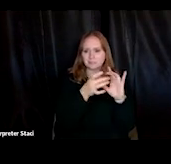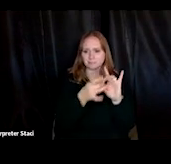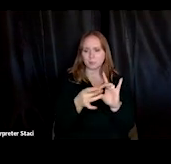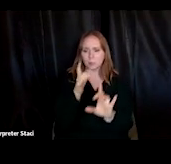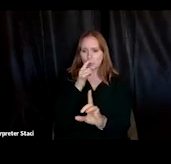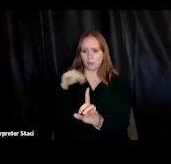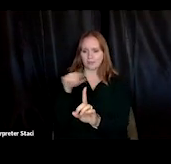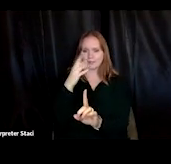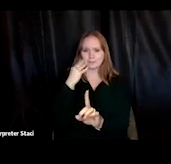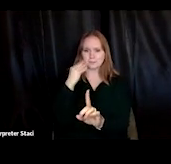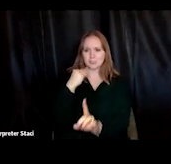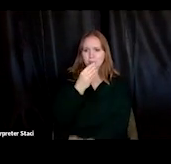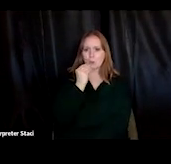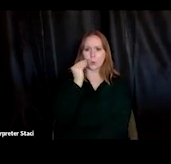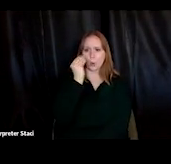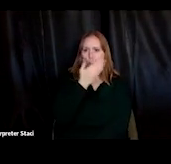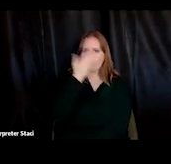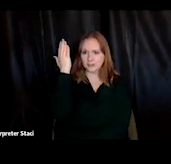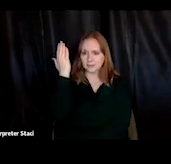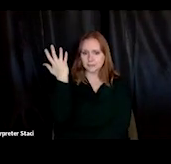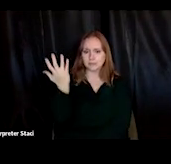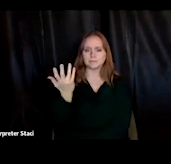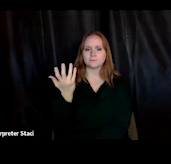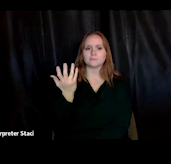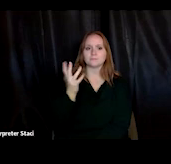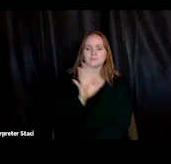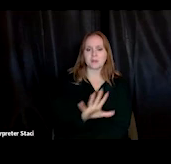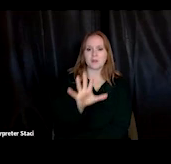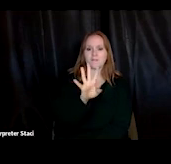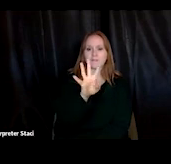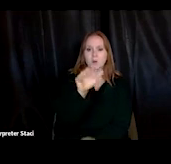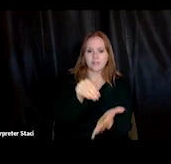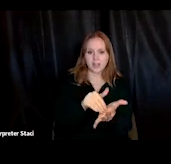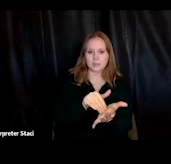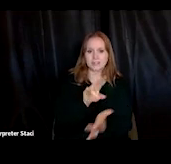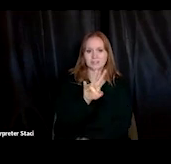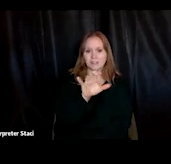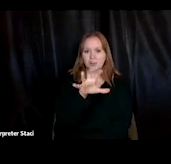So across our state, we have approximately 4,780 total individuals